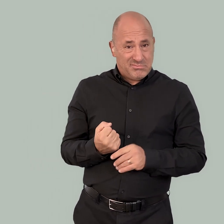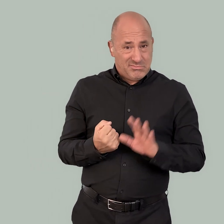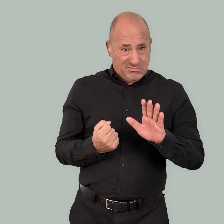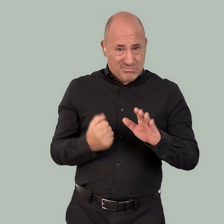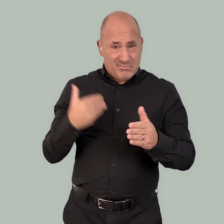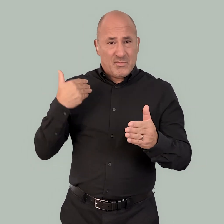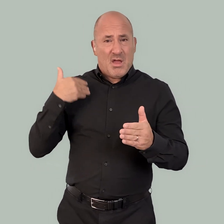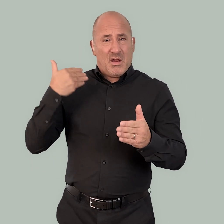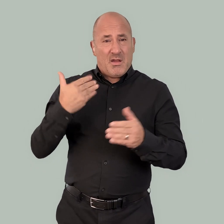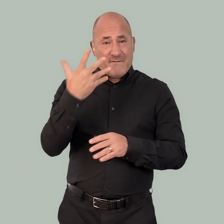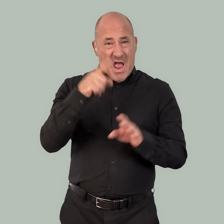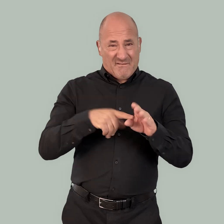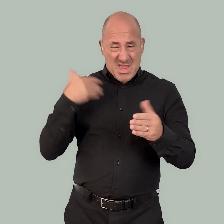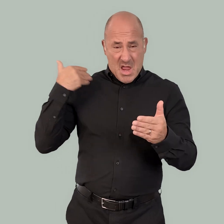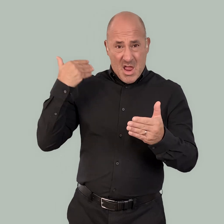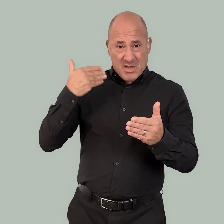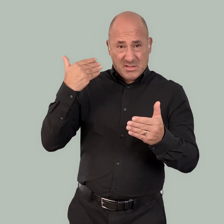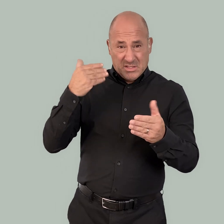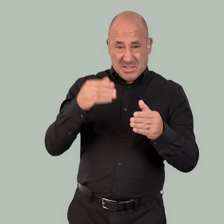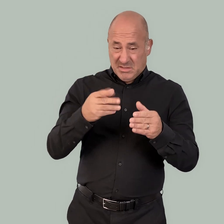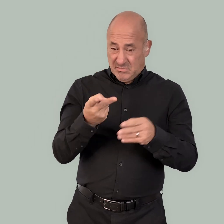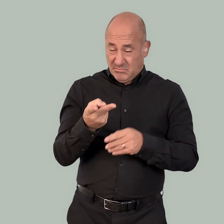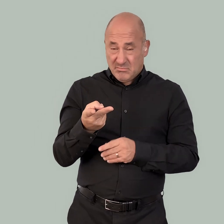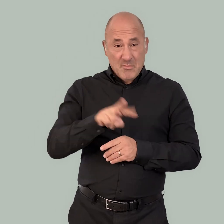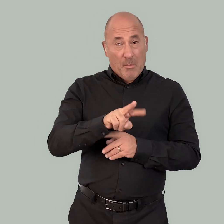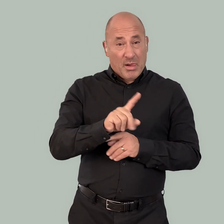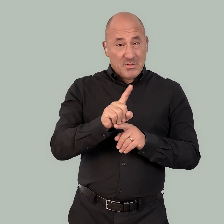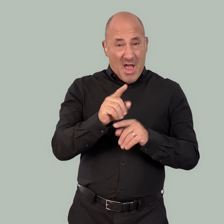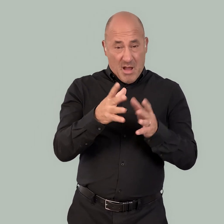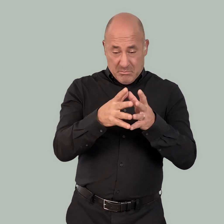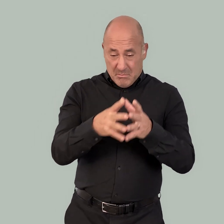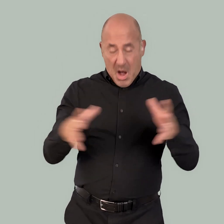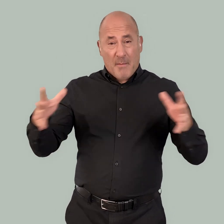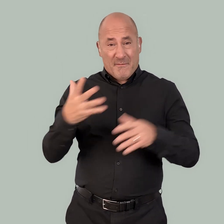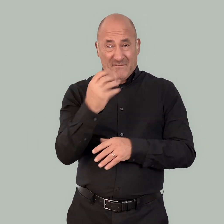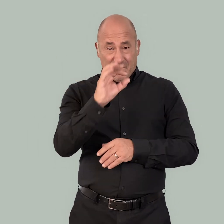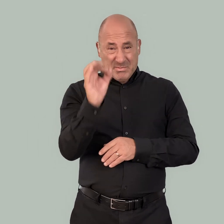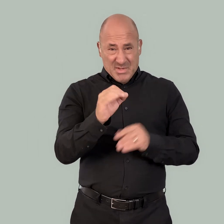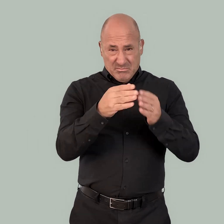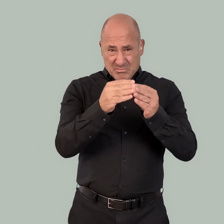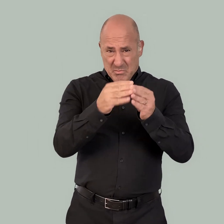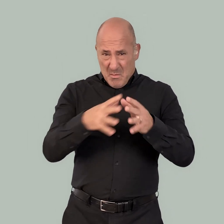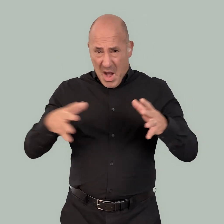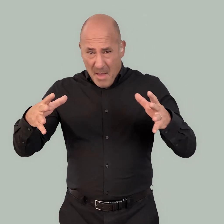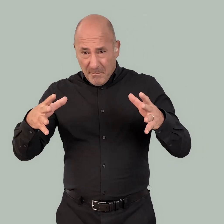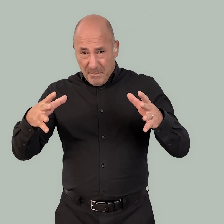This number grew by 50% in the following five years,